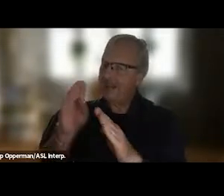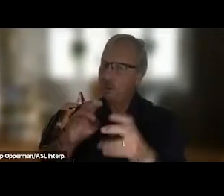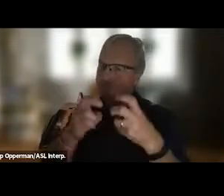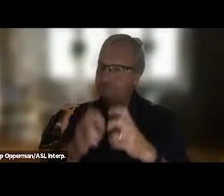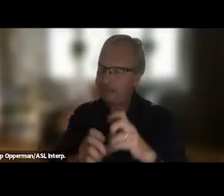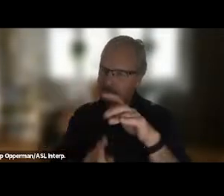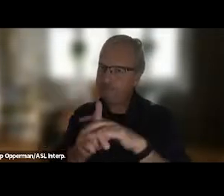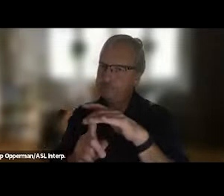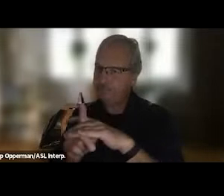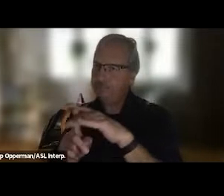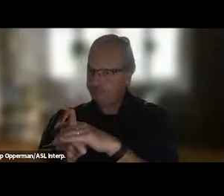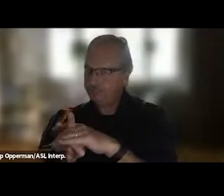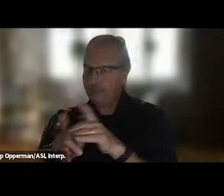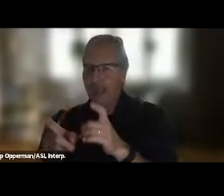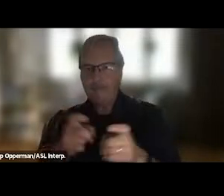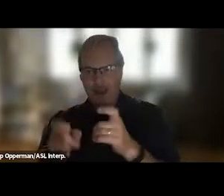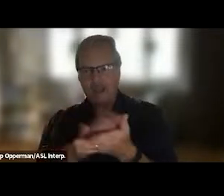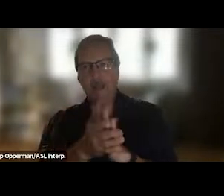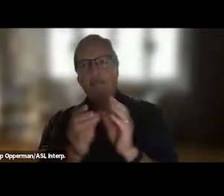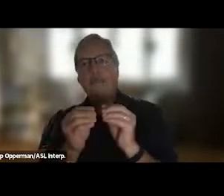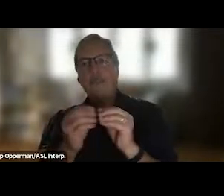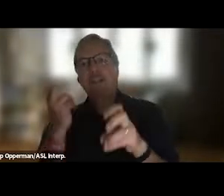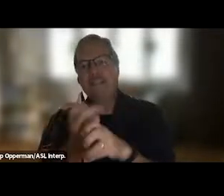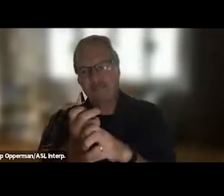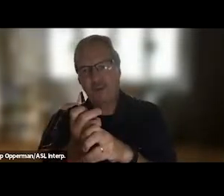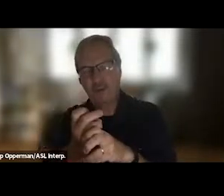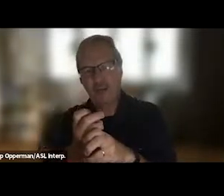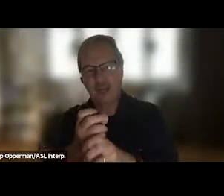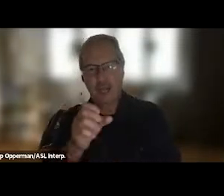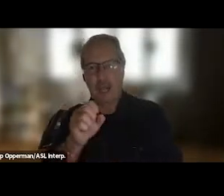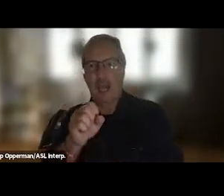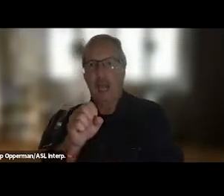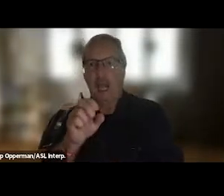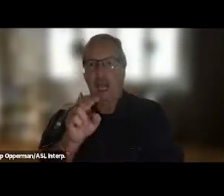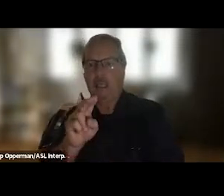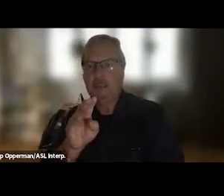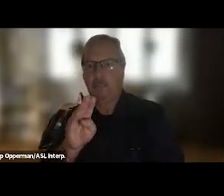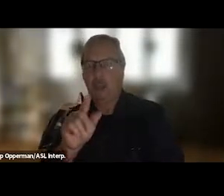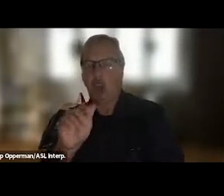and management becomes more difficult. Sublocade would be an extended release injection.